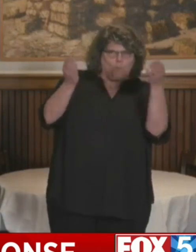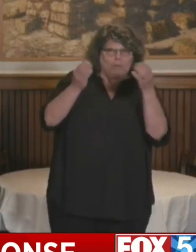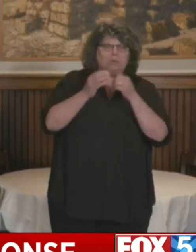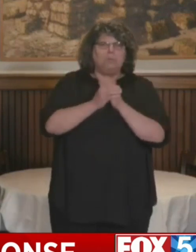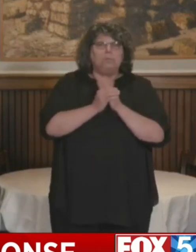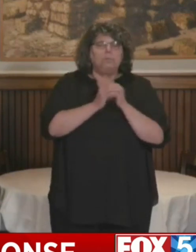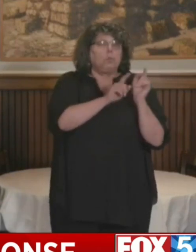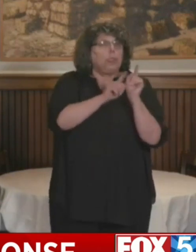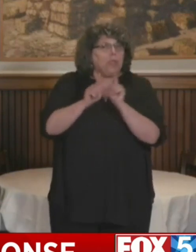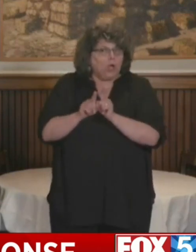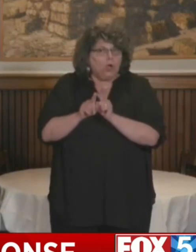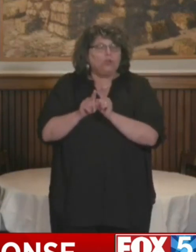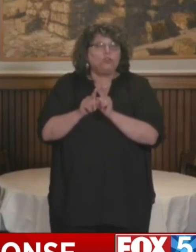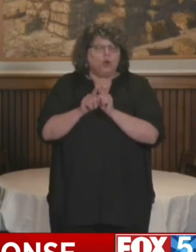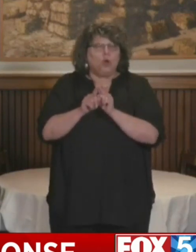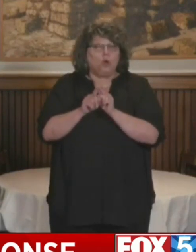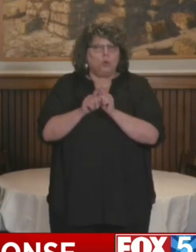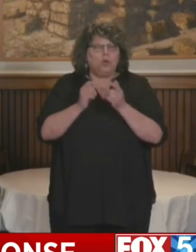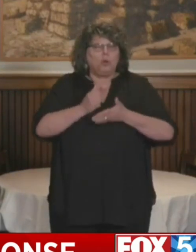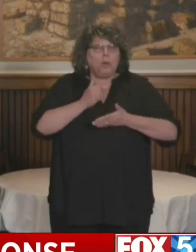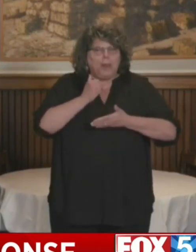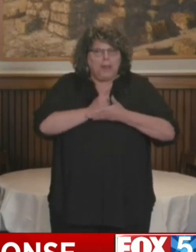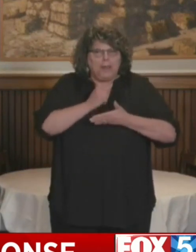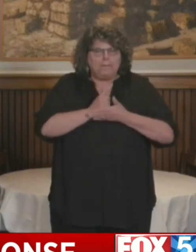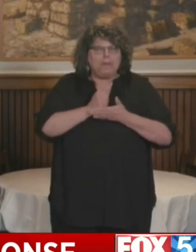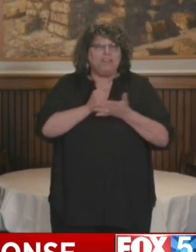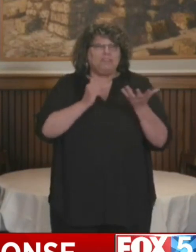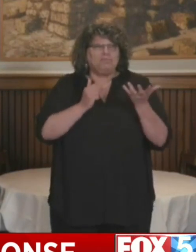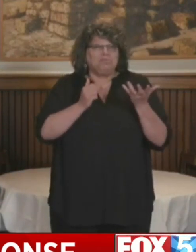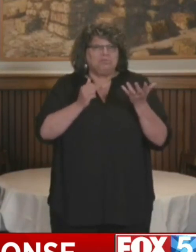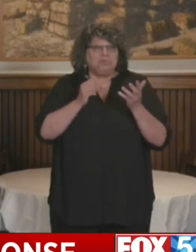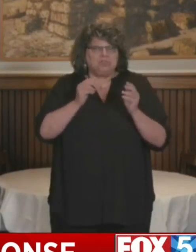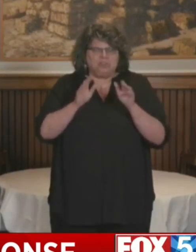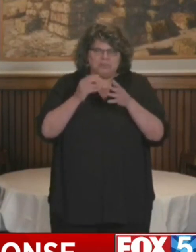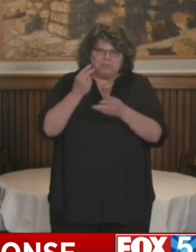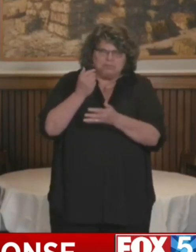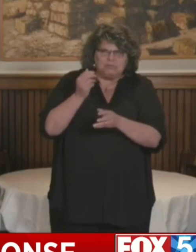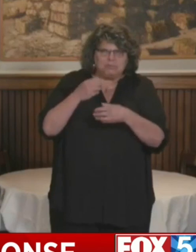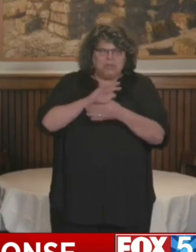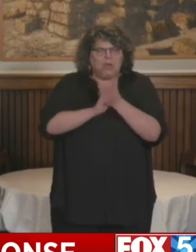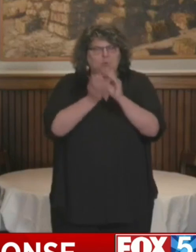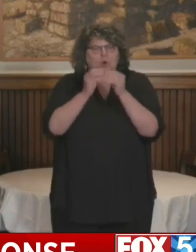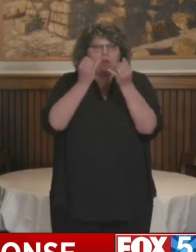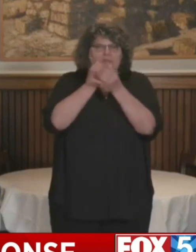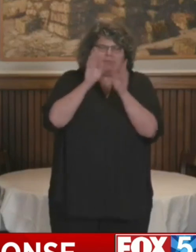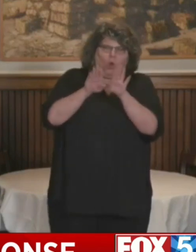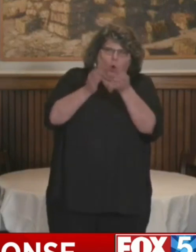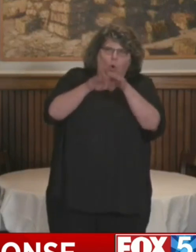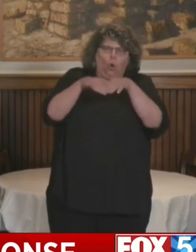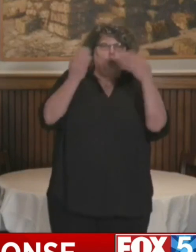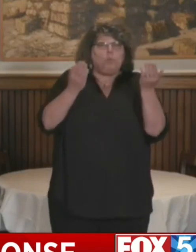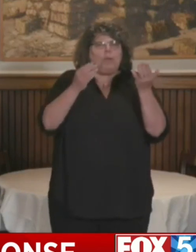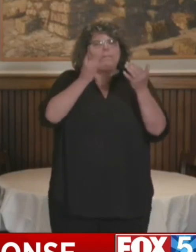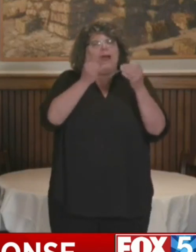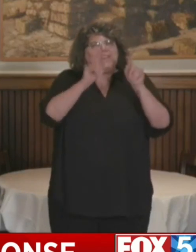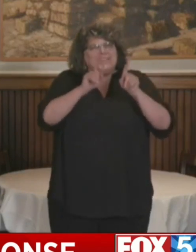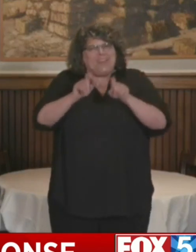LEVELS OF PPE IS FOUNDATIONAL IN TERMS OF ADVANCING THAT CAUSE WE ALSO ARE SIGNIFICANTLY ADVANCING THE